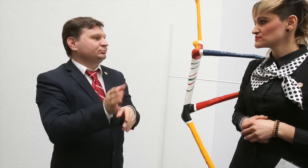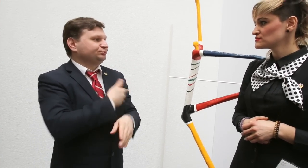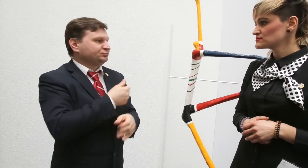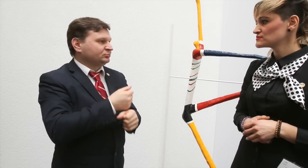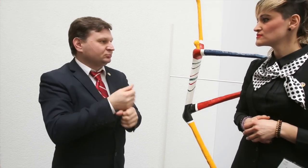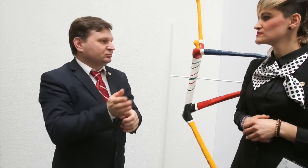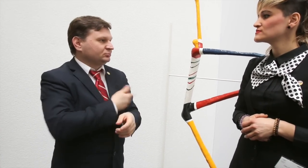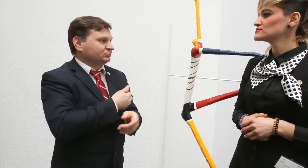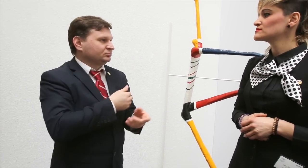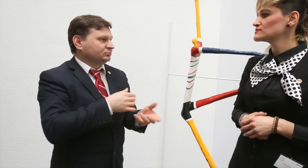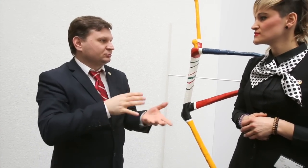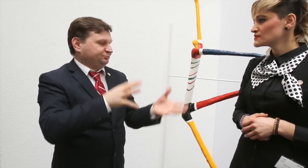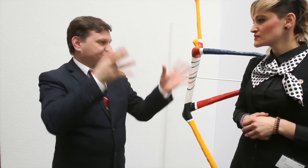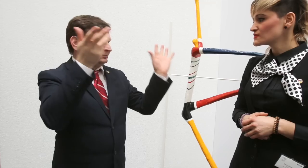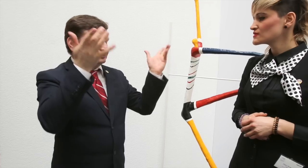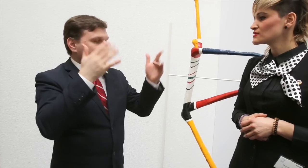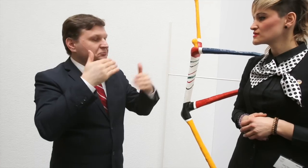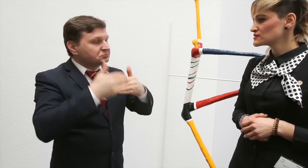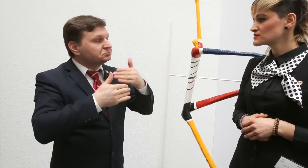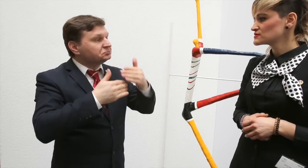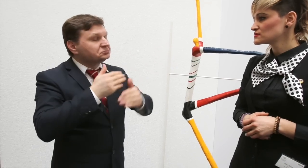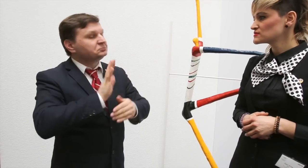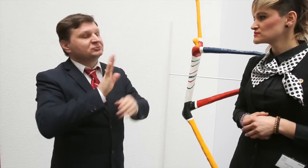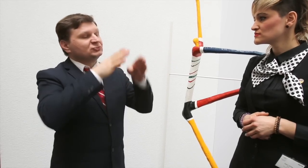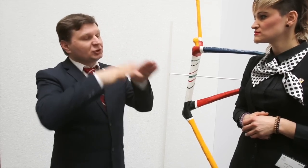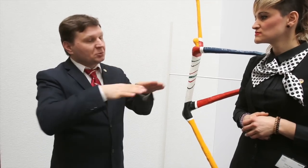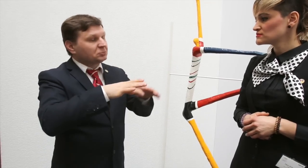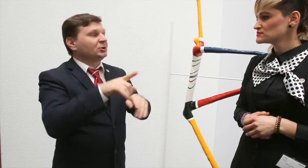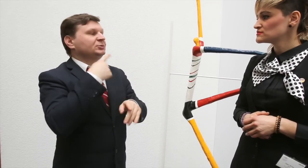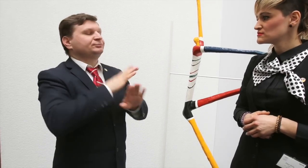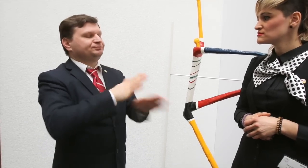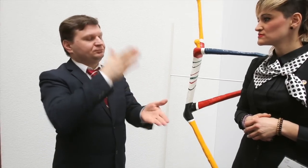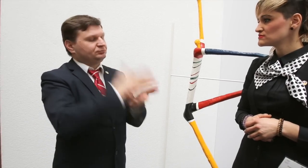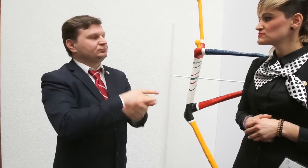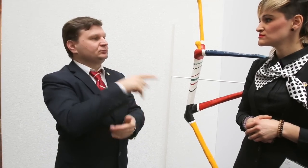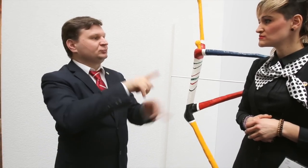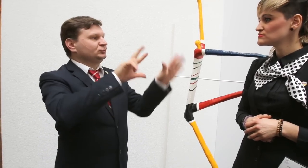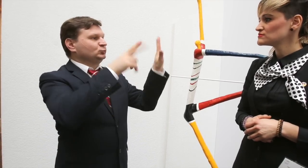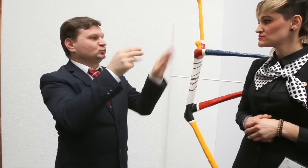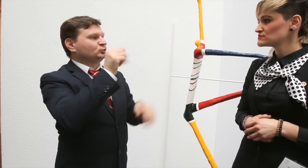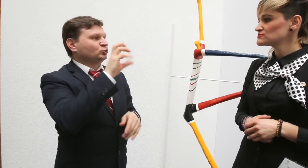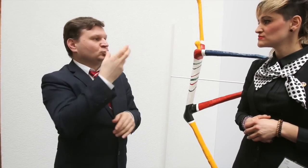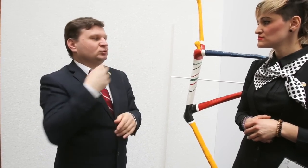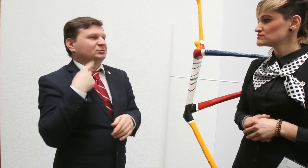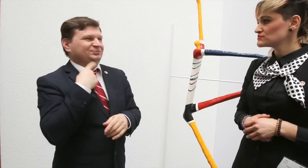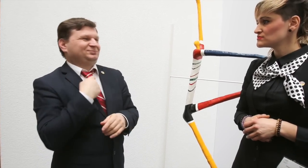and then one of the IOC representatives left. It was confusing, however, a final date of